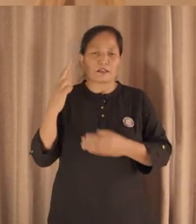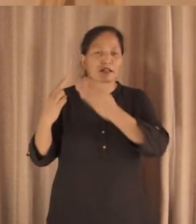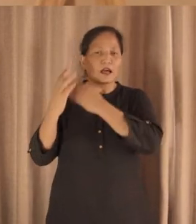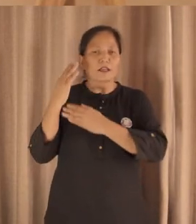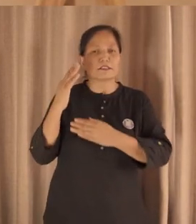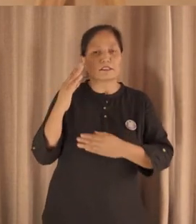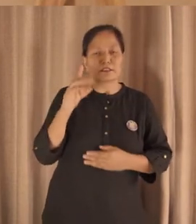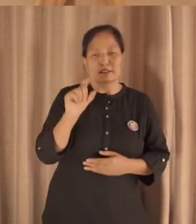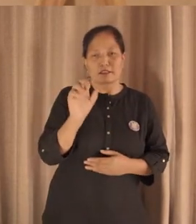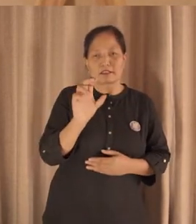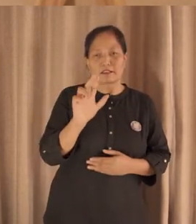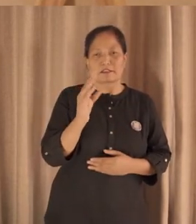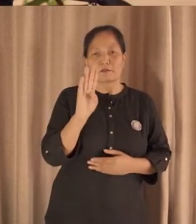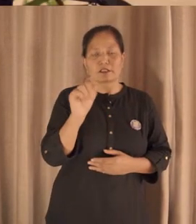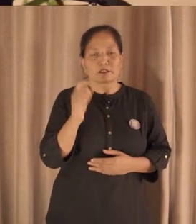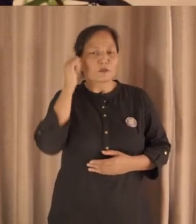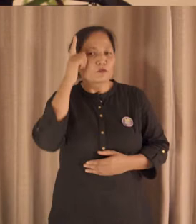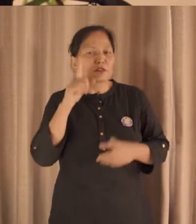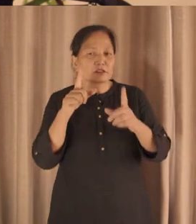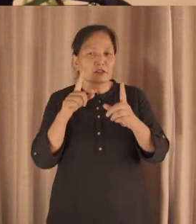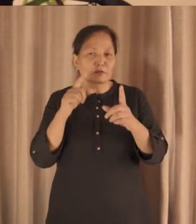entangled. So, how do we look at capability. Capability is relative.